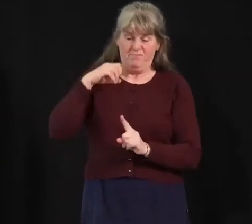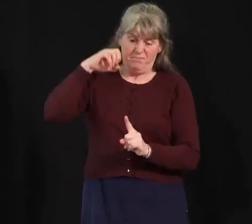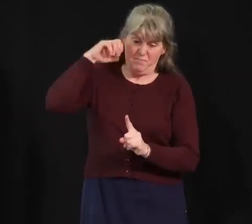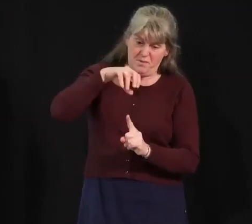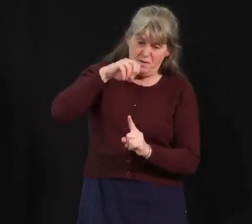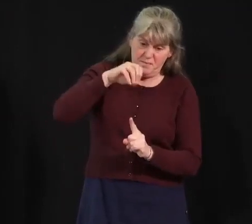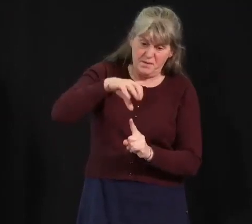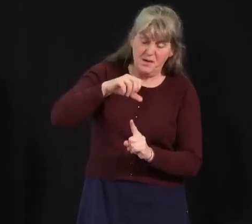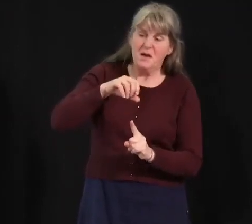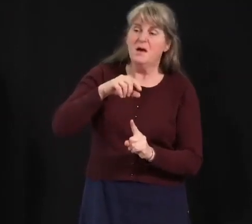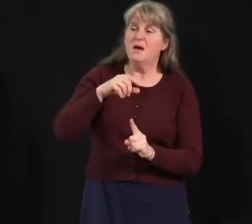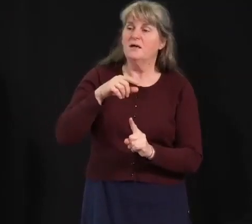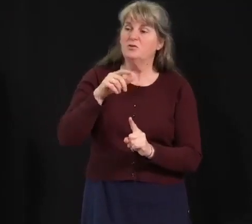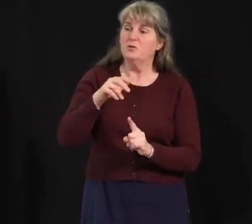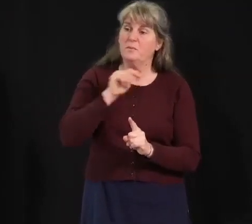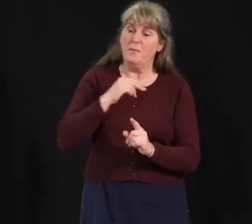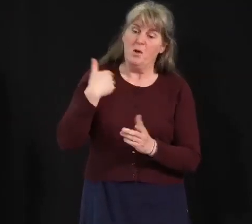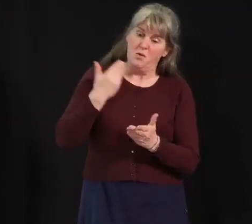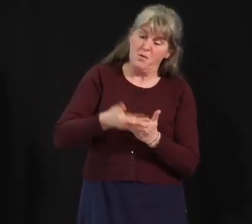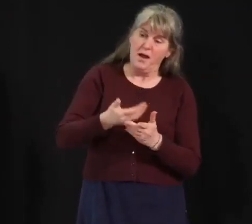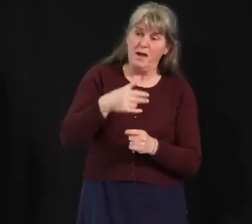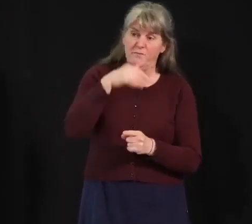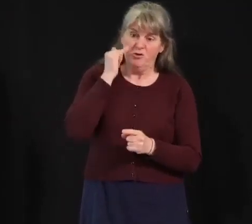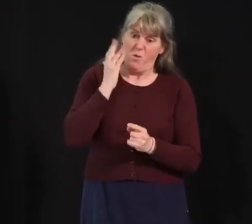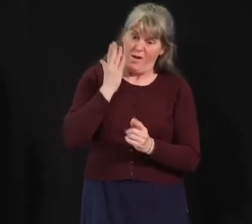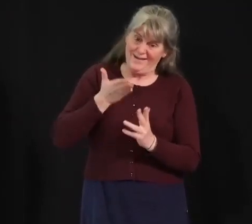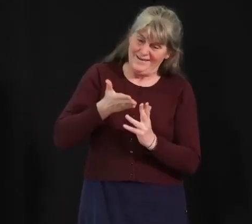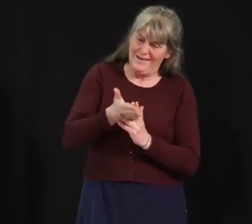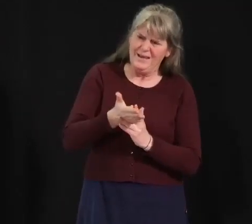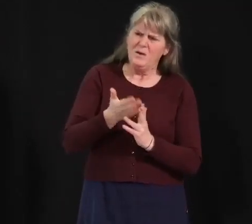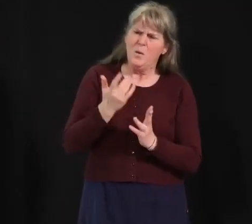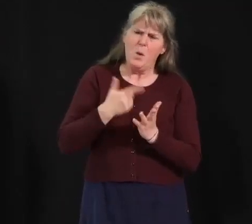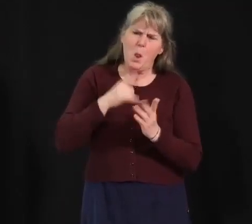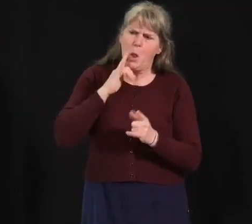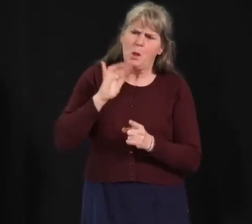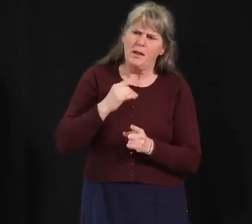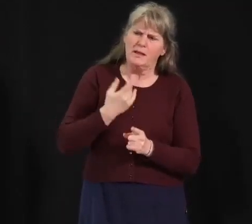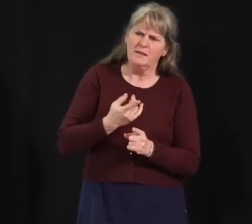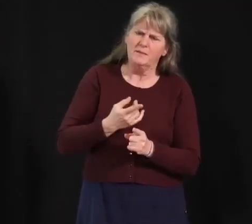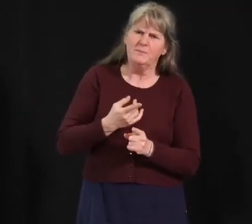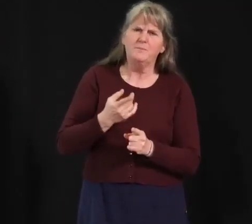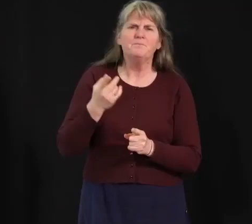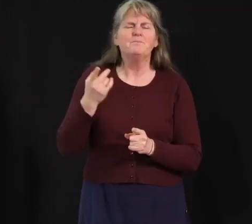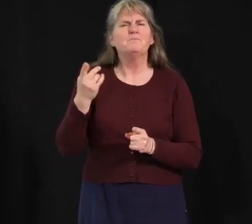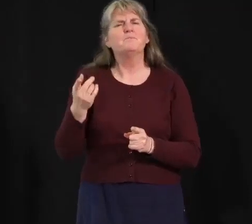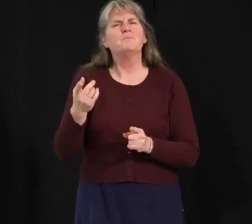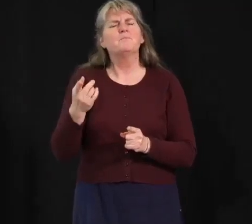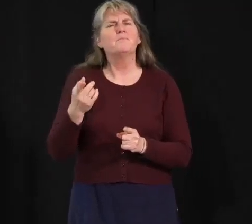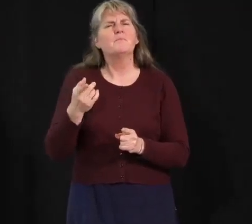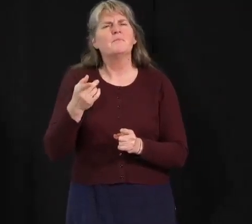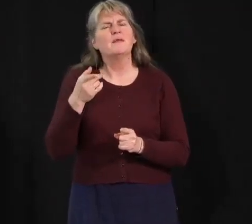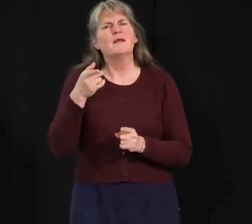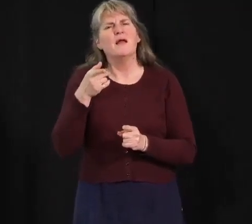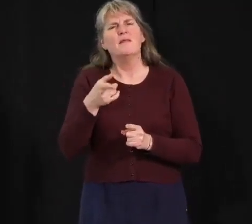officers taking declarations from people who are travelling, sated the communities.